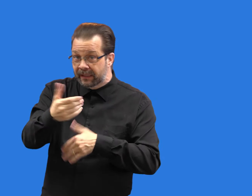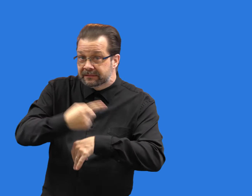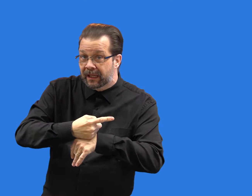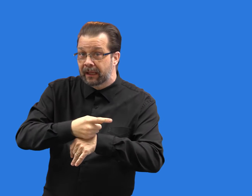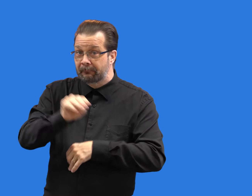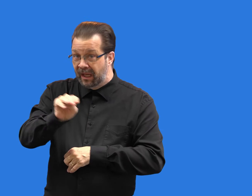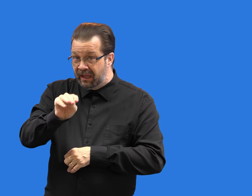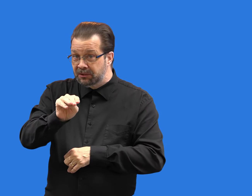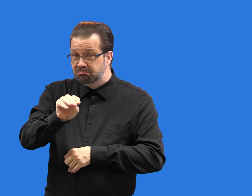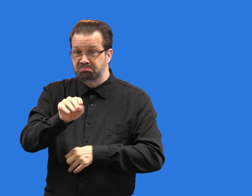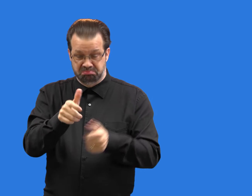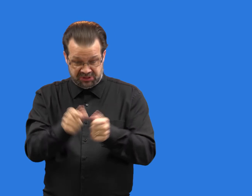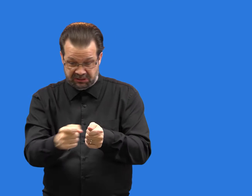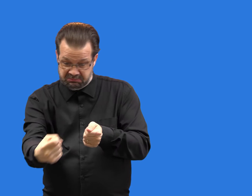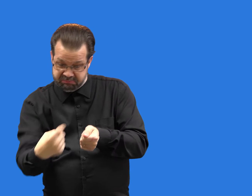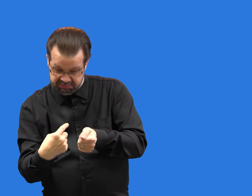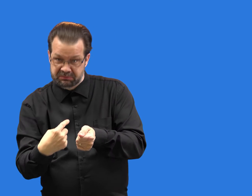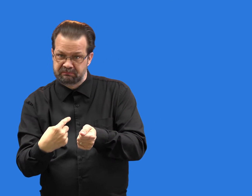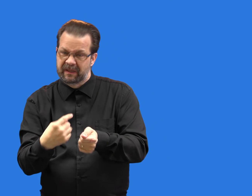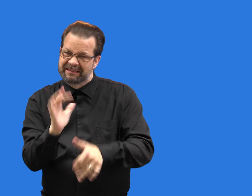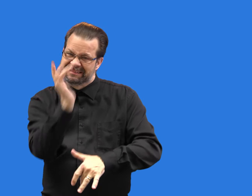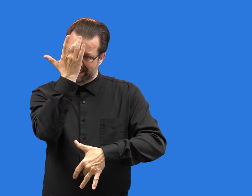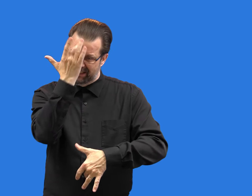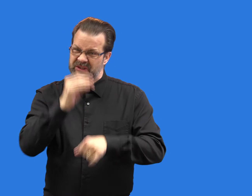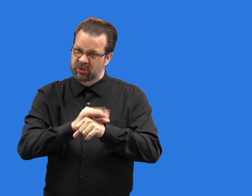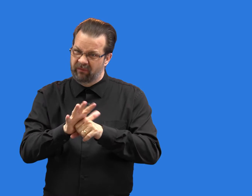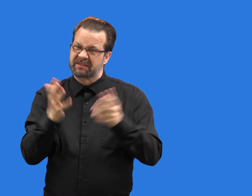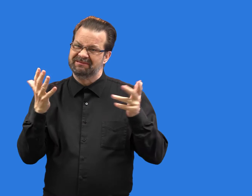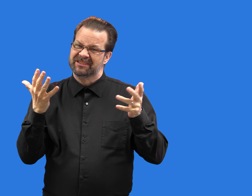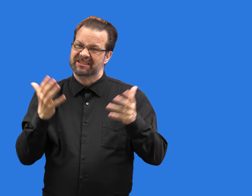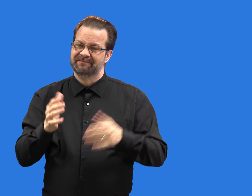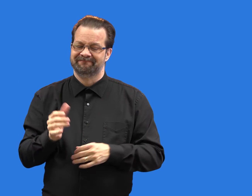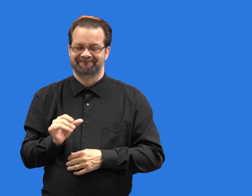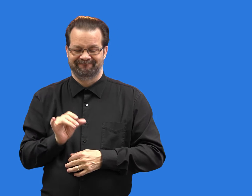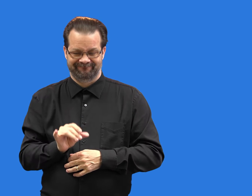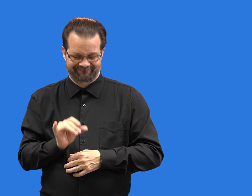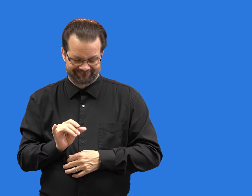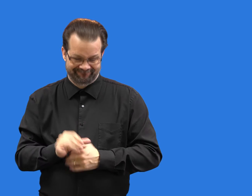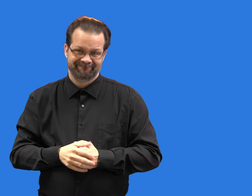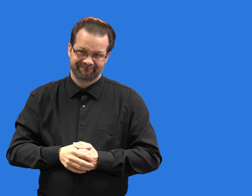On Monday, your friend texts you that he's just tested positive for COVID-19.